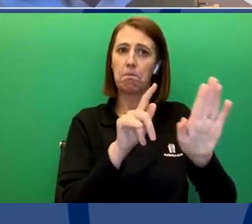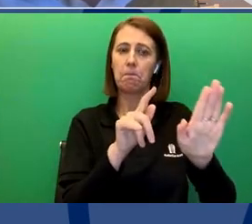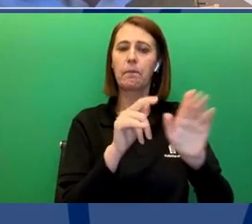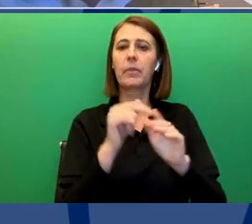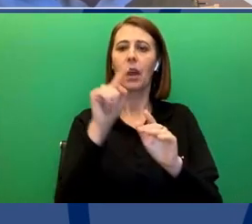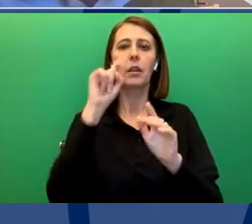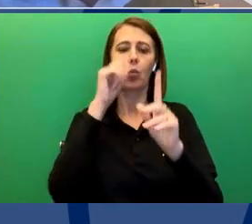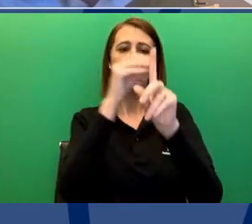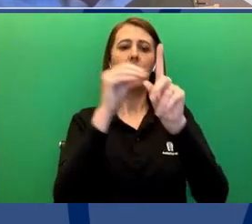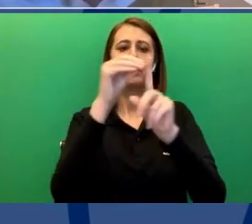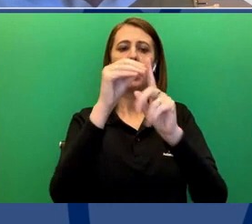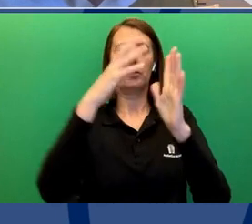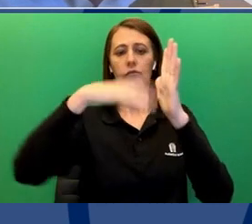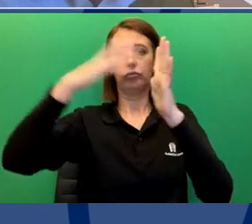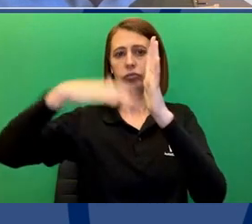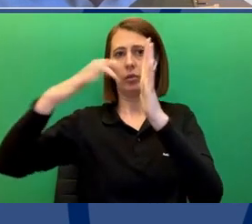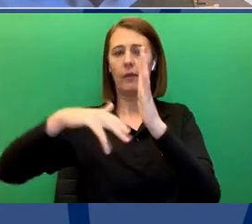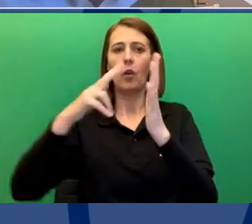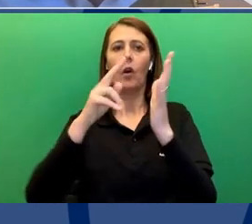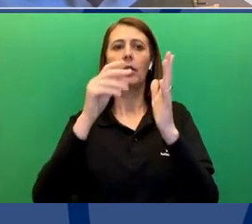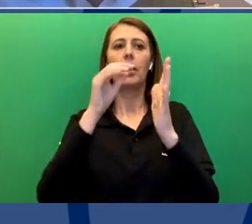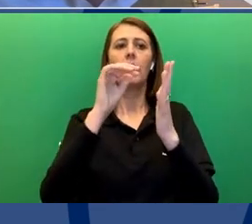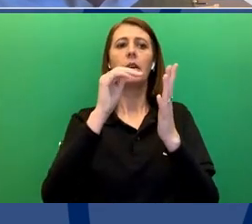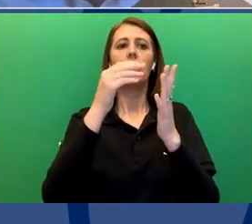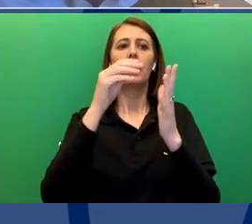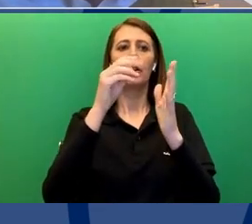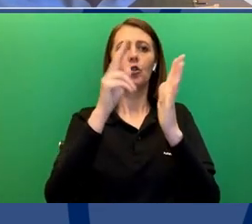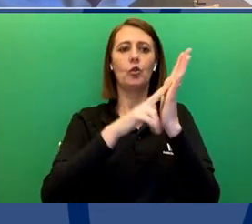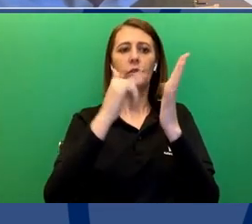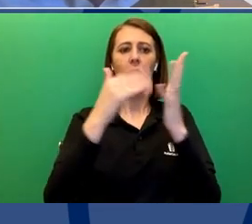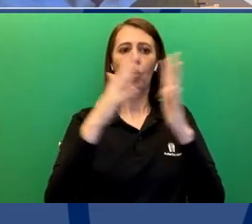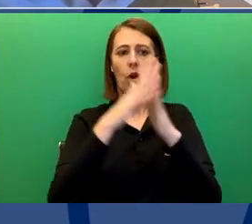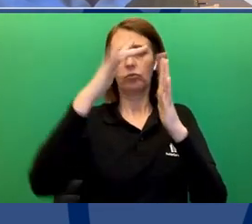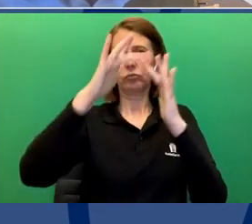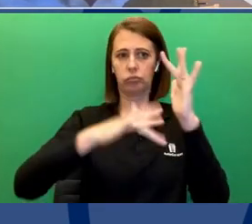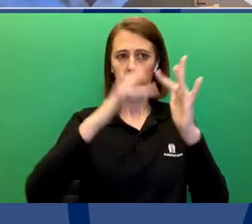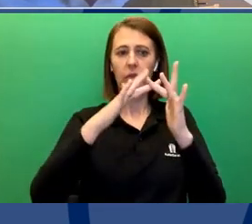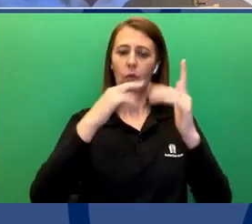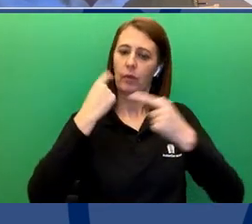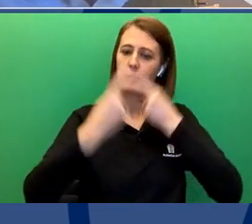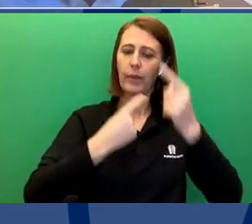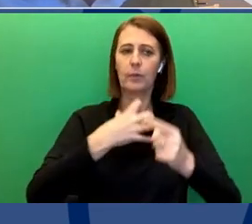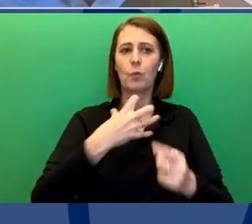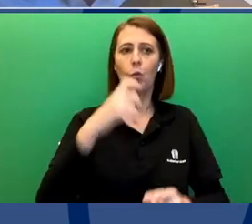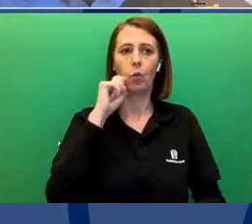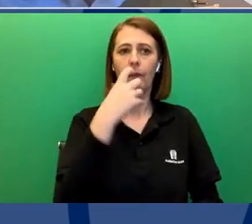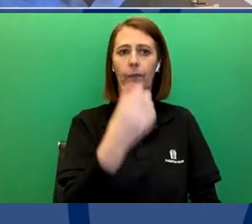Service NSW that provide further information on that. But here it is. It's aligned to the